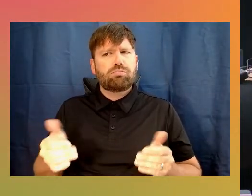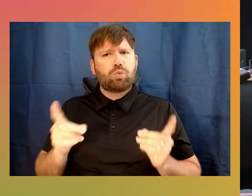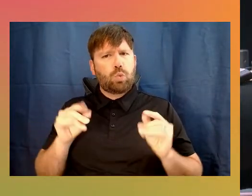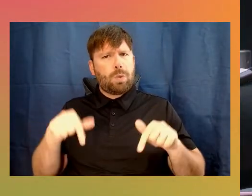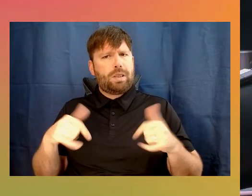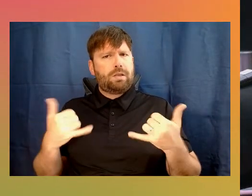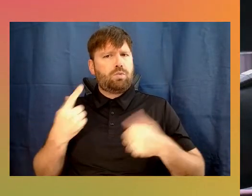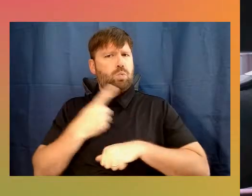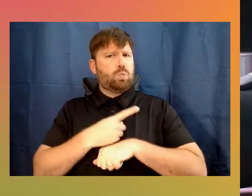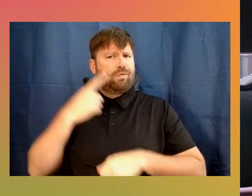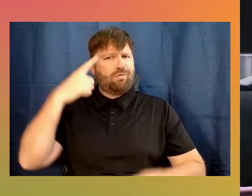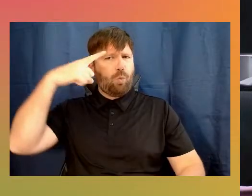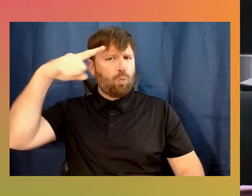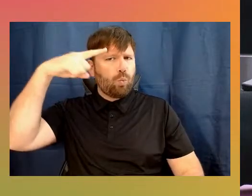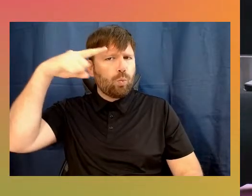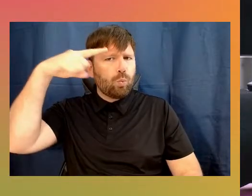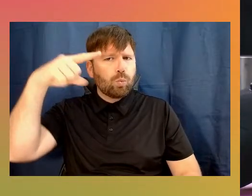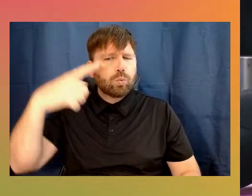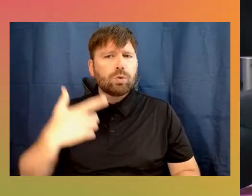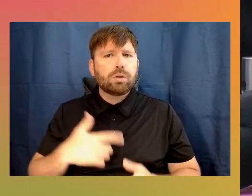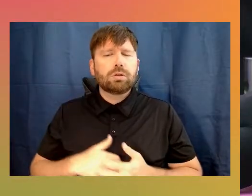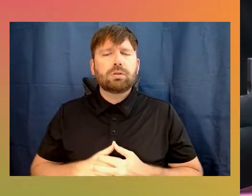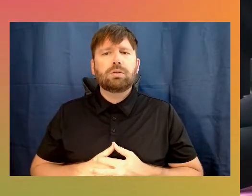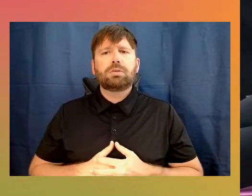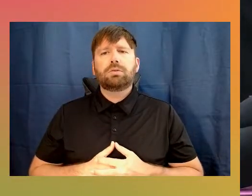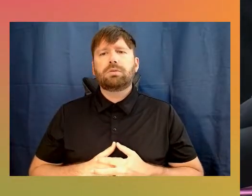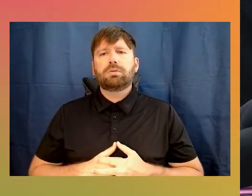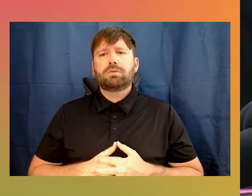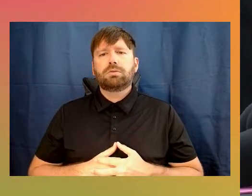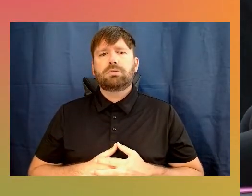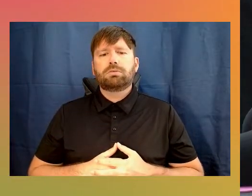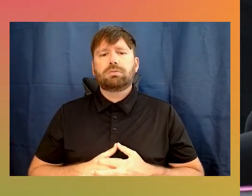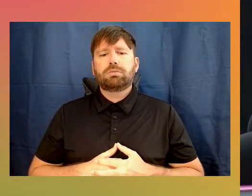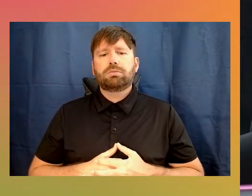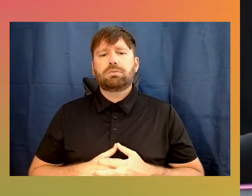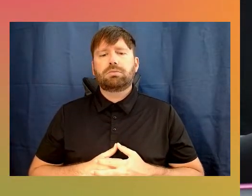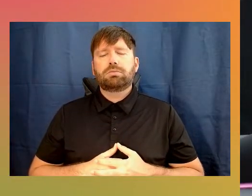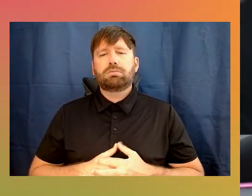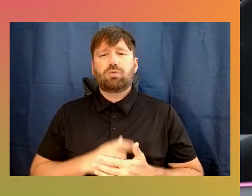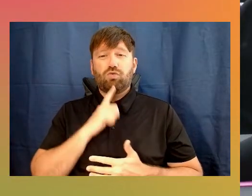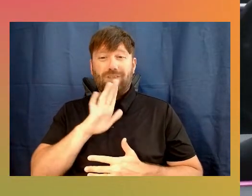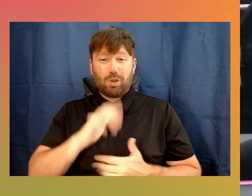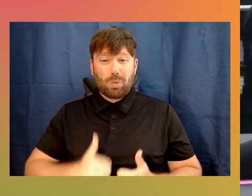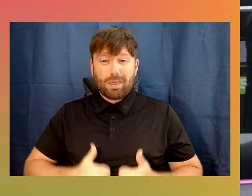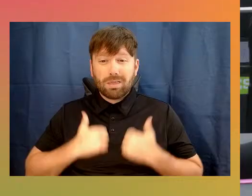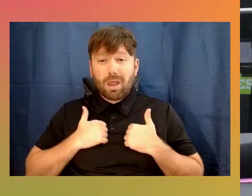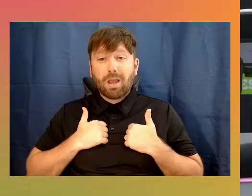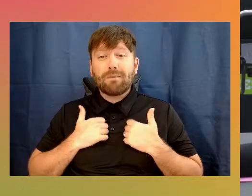WHY YOU CHOSE TO MOVE